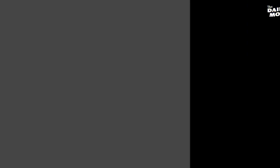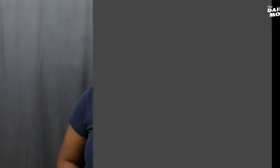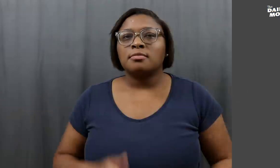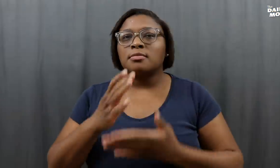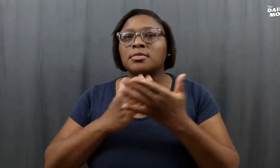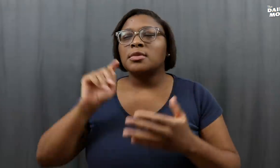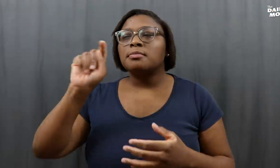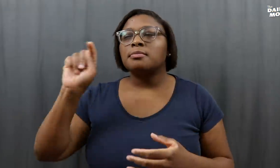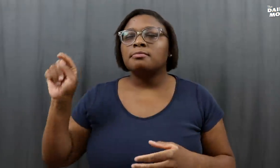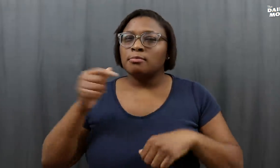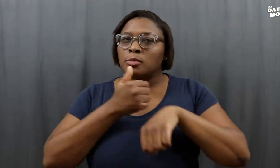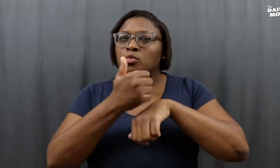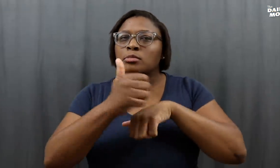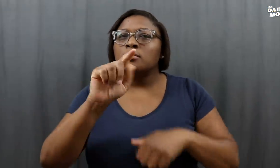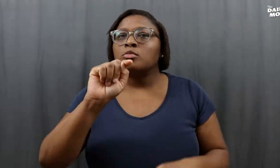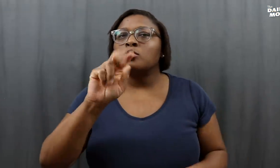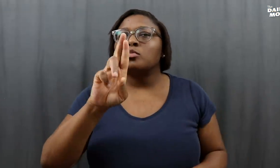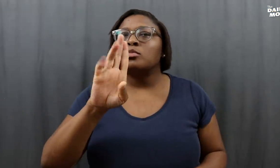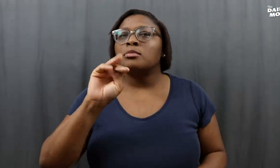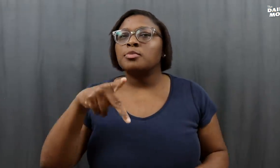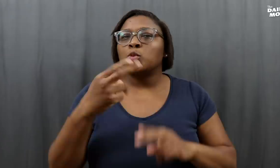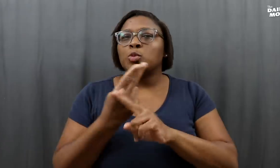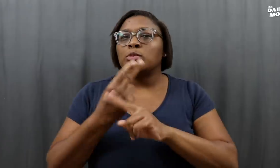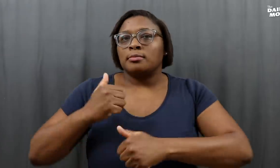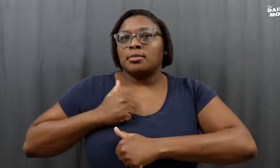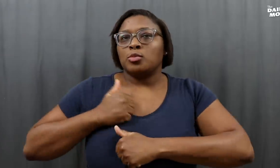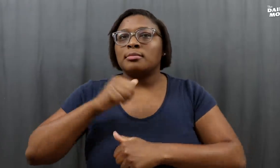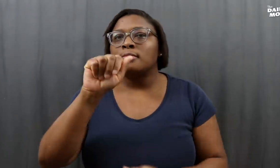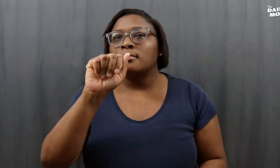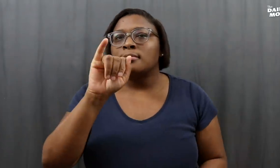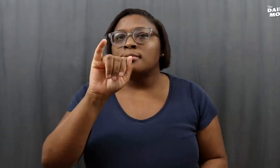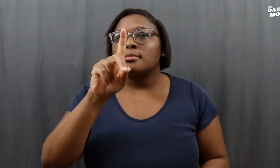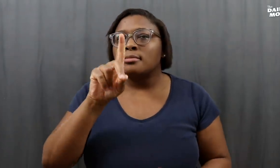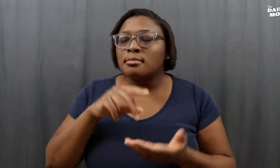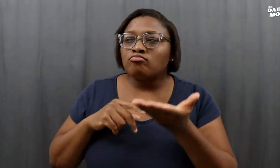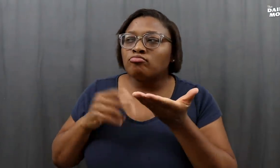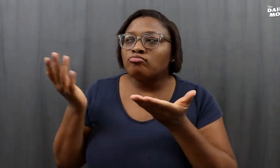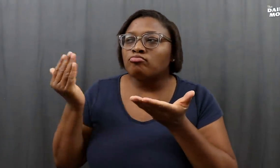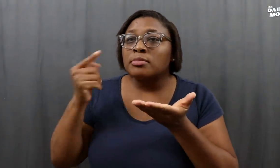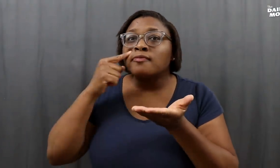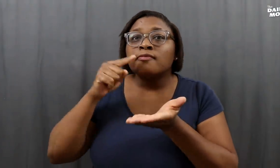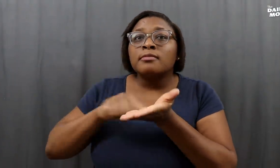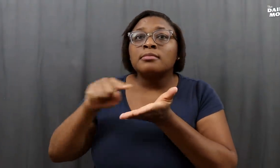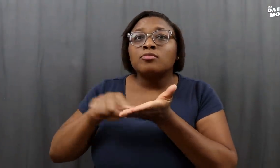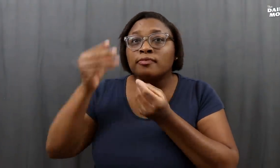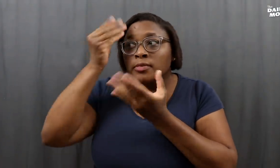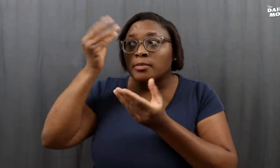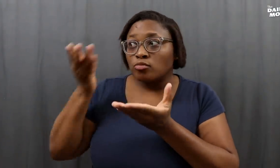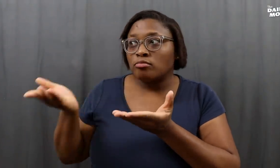Some accuse Trump of using military aid as a bargaining